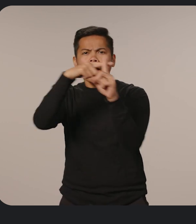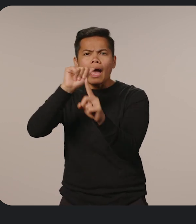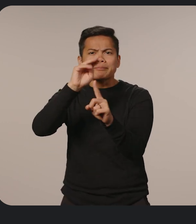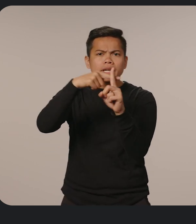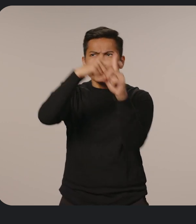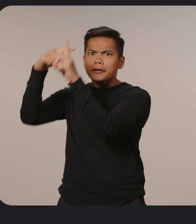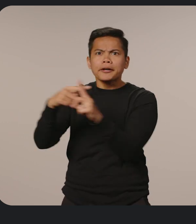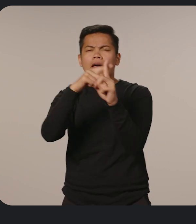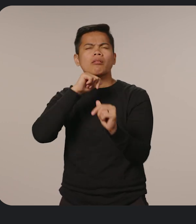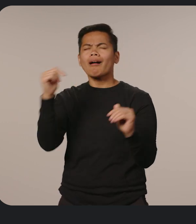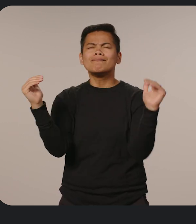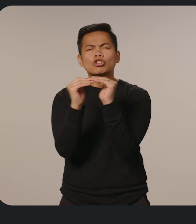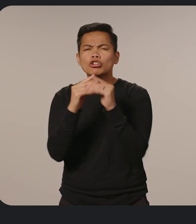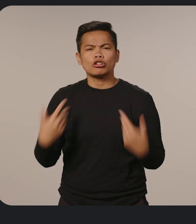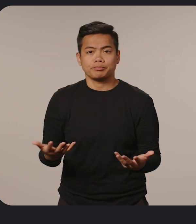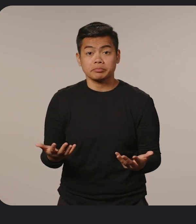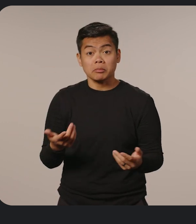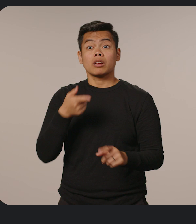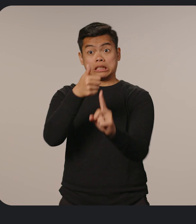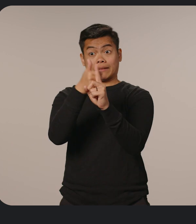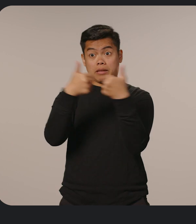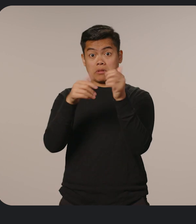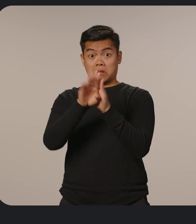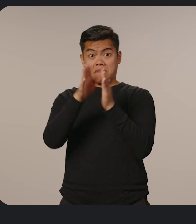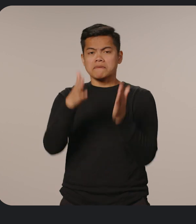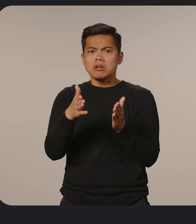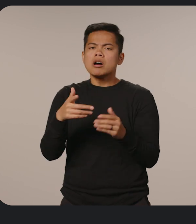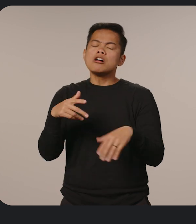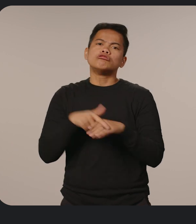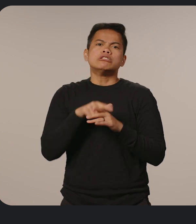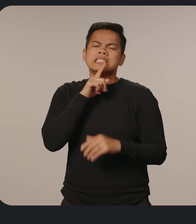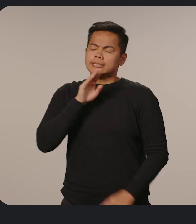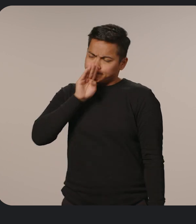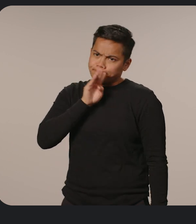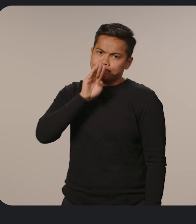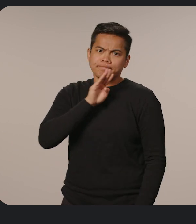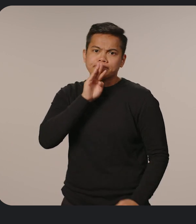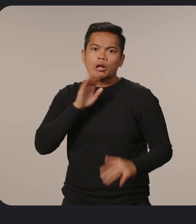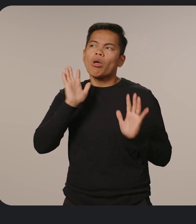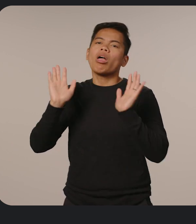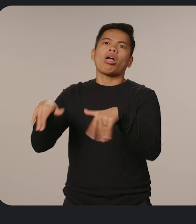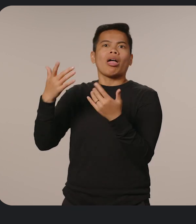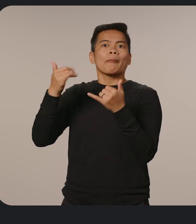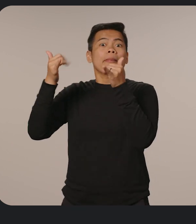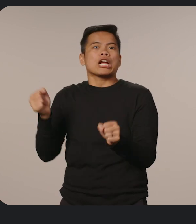advantages and if you're a game developer cheating is especially frustrating because it can drive players away and reduce your